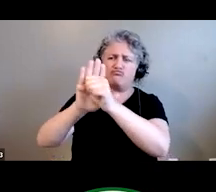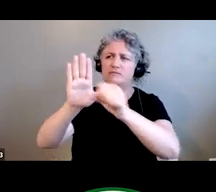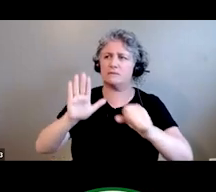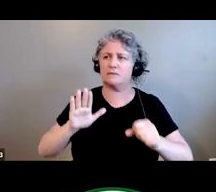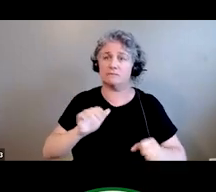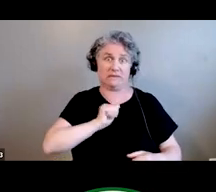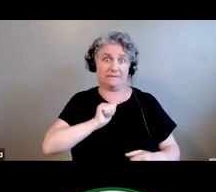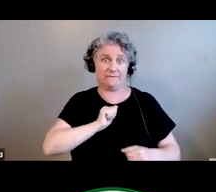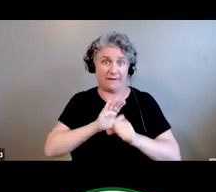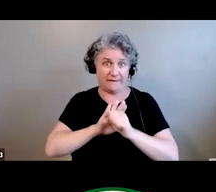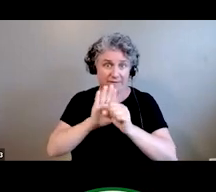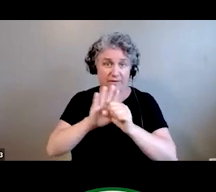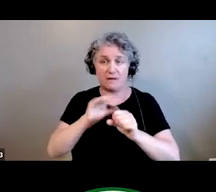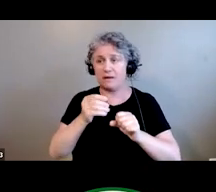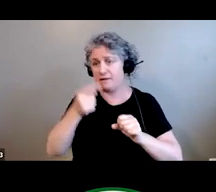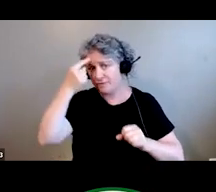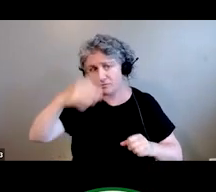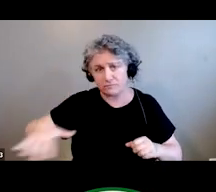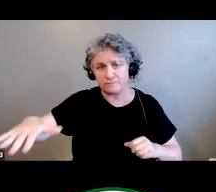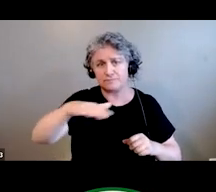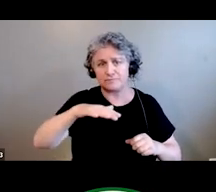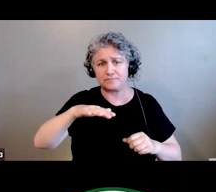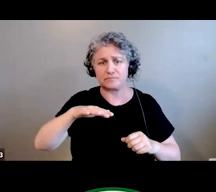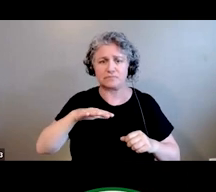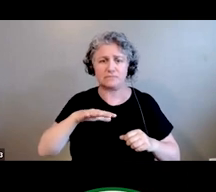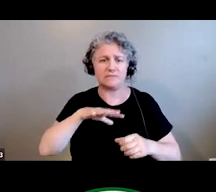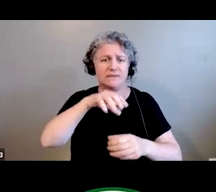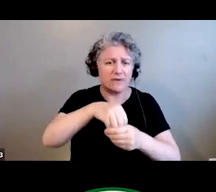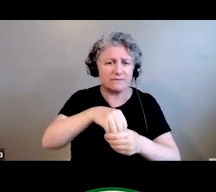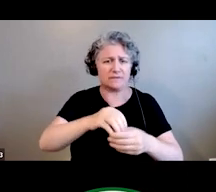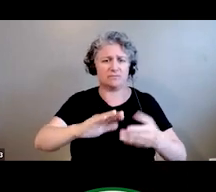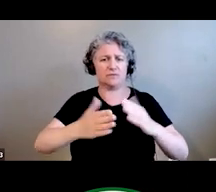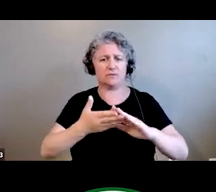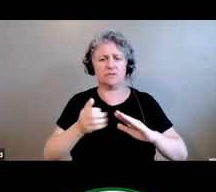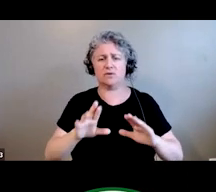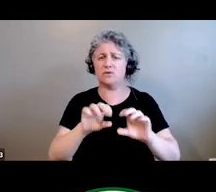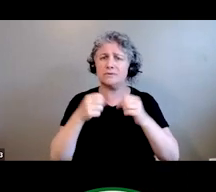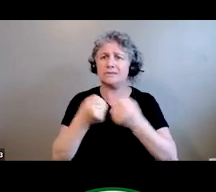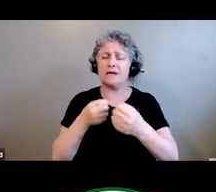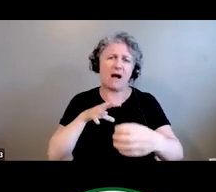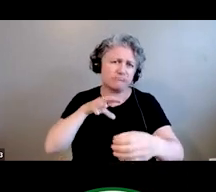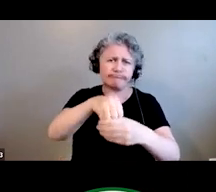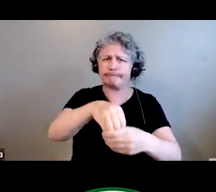So I educated myself to understand more of myself. And more importantly to the public.